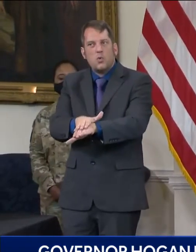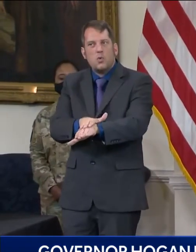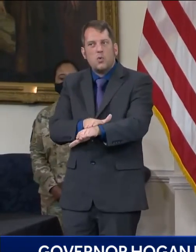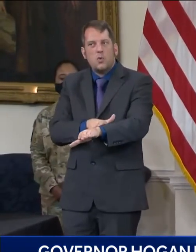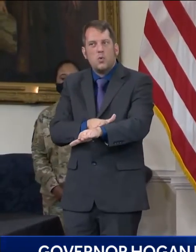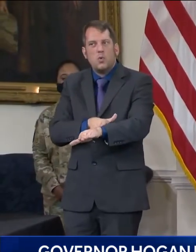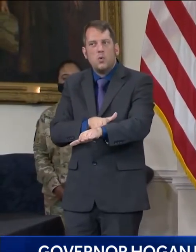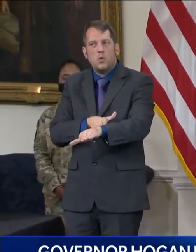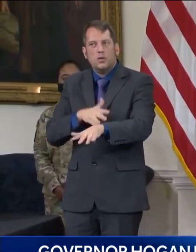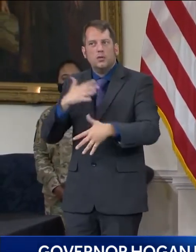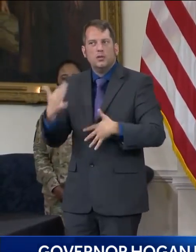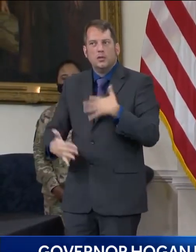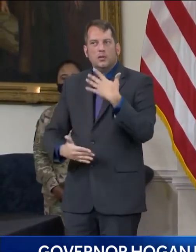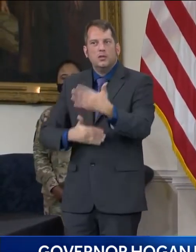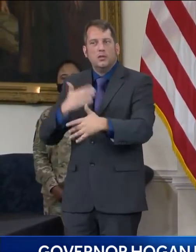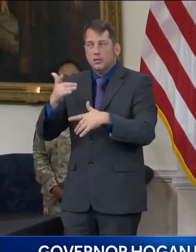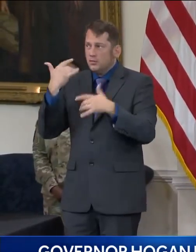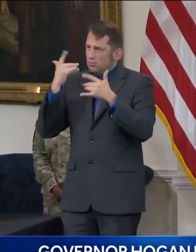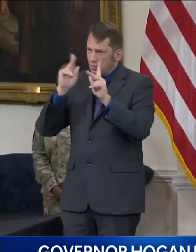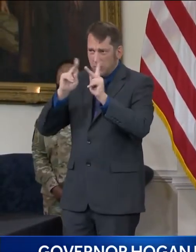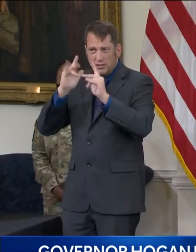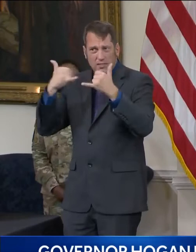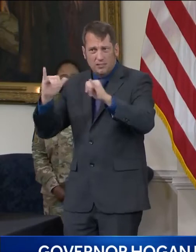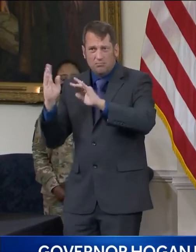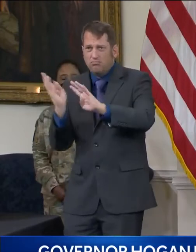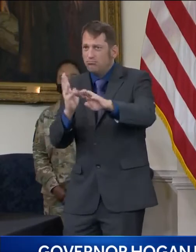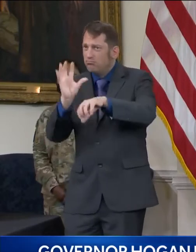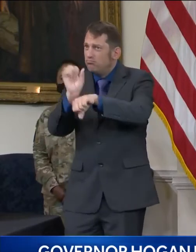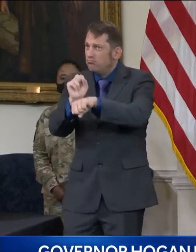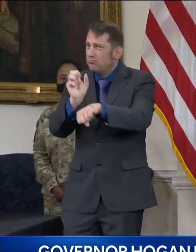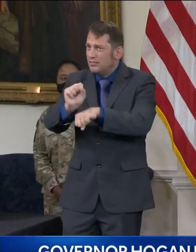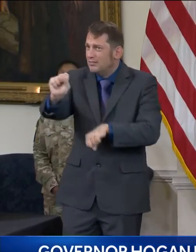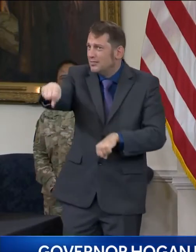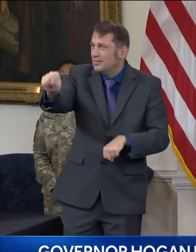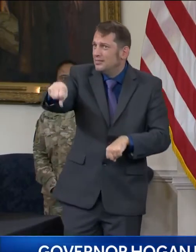OFF, WE WANT TO KEEP THEM FILLED IN KEEP MOVING AT THE SAME PACE.